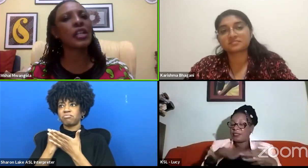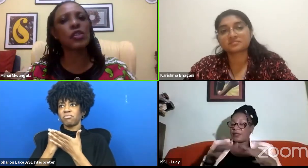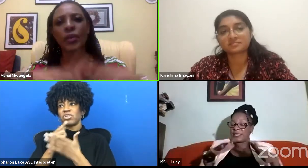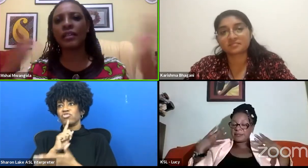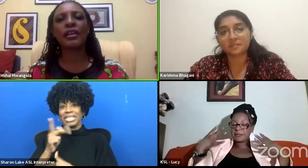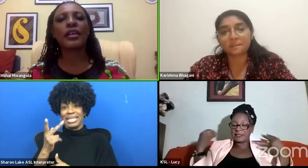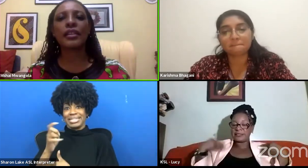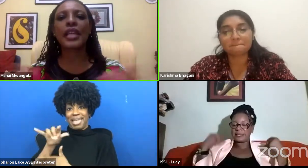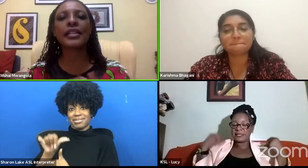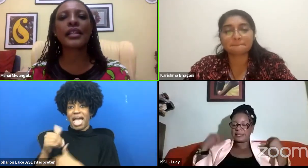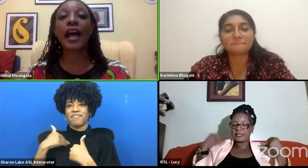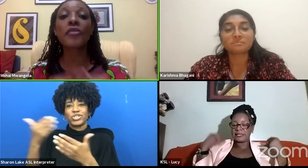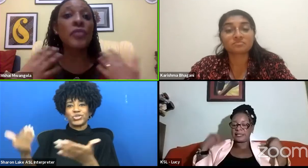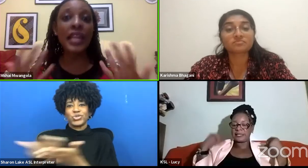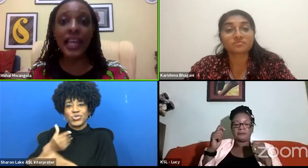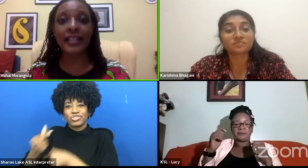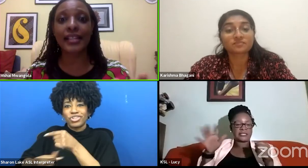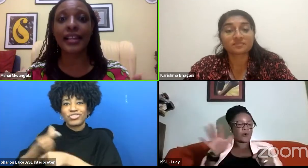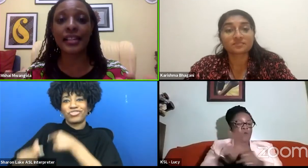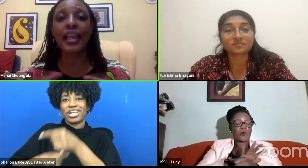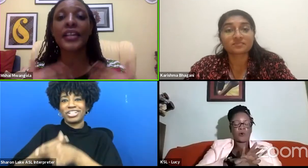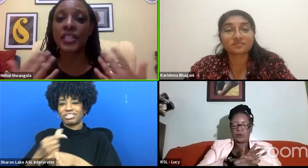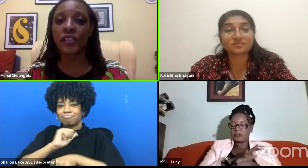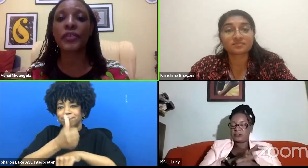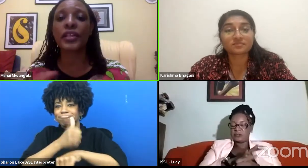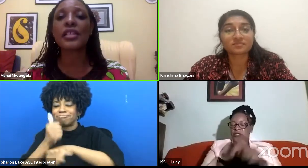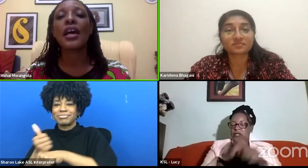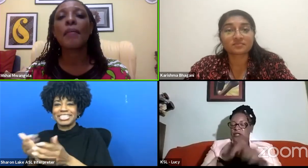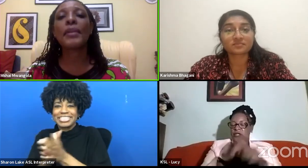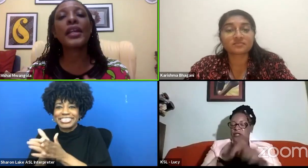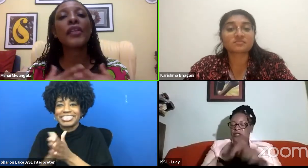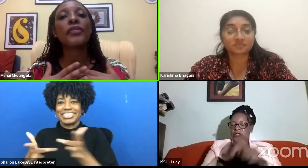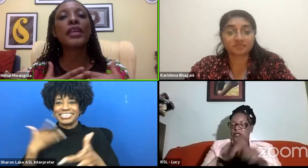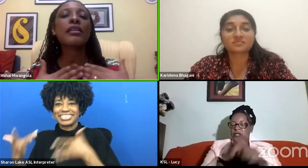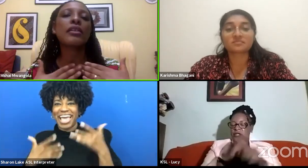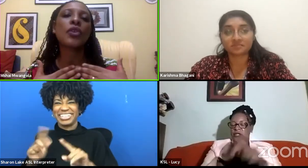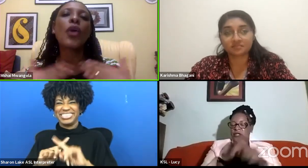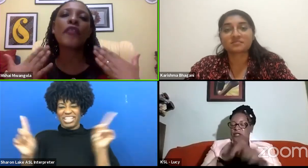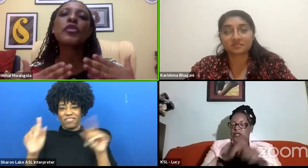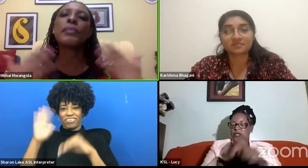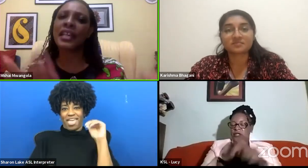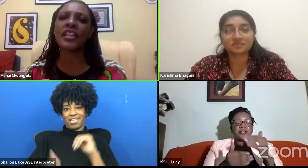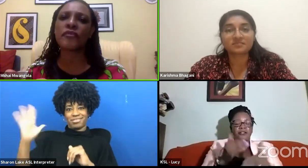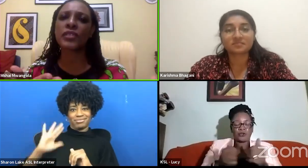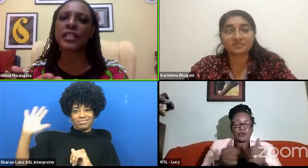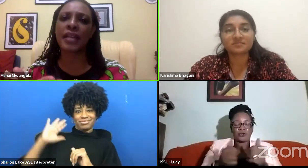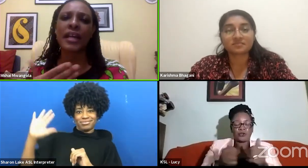They're doing things that are really exciting and different but then I think, you have to be in it full time.